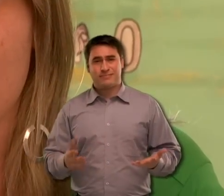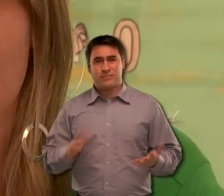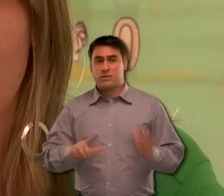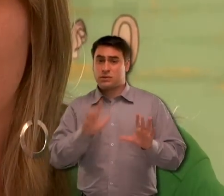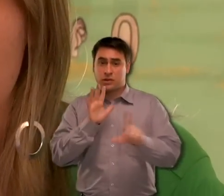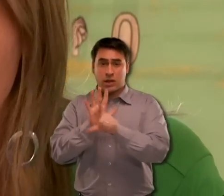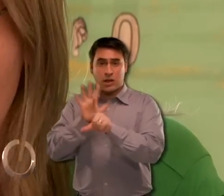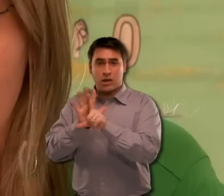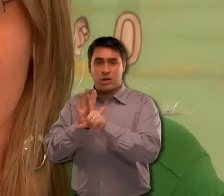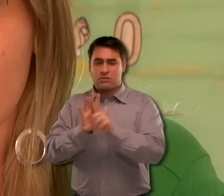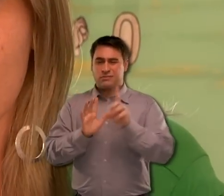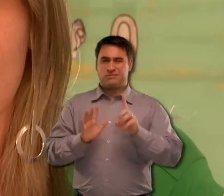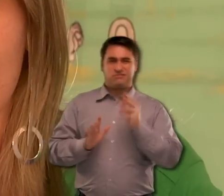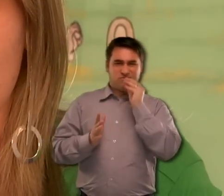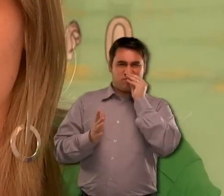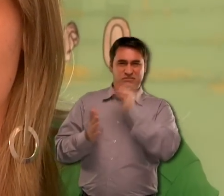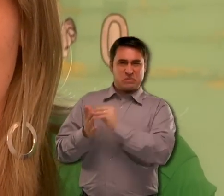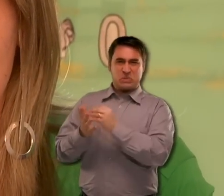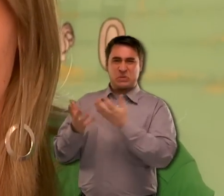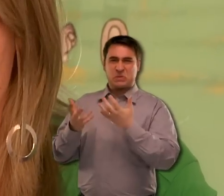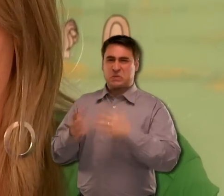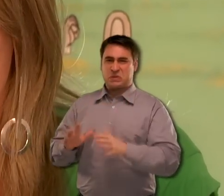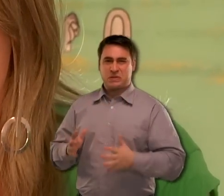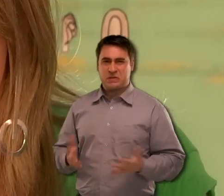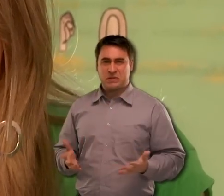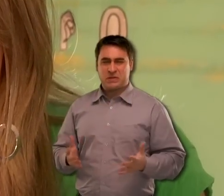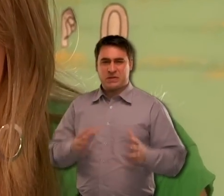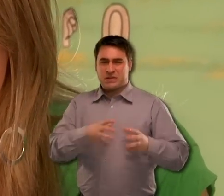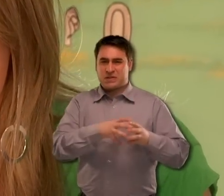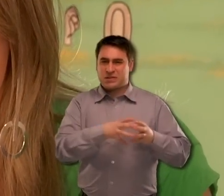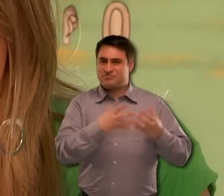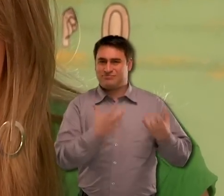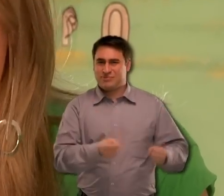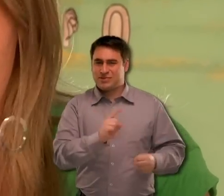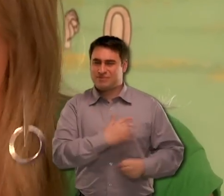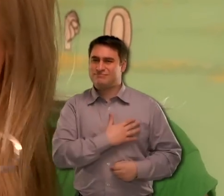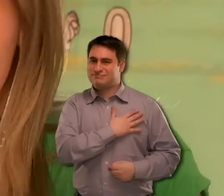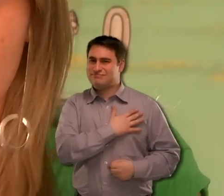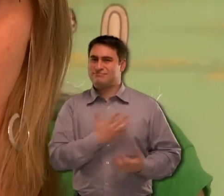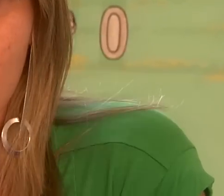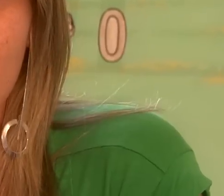even though it’s part of the law. But often, neither the principal nor the staff accepted.